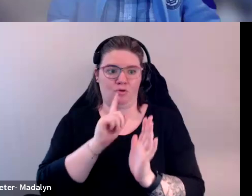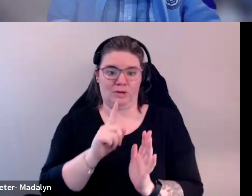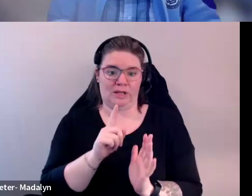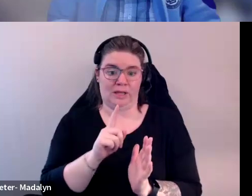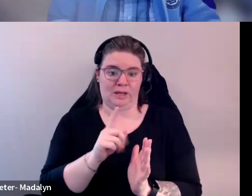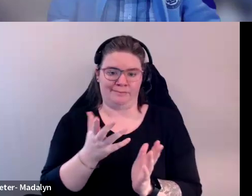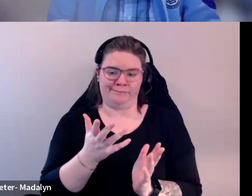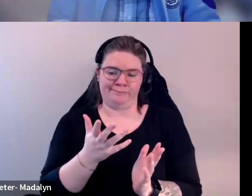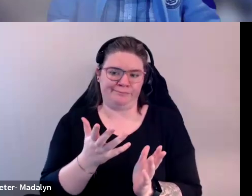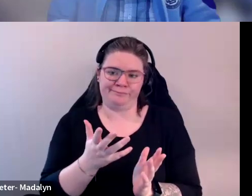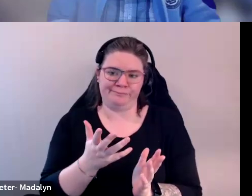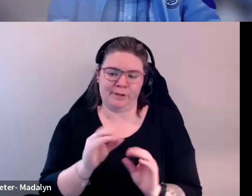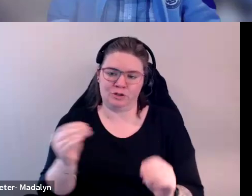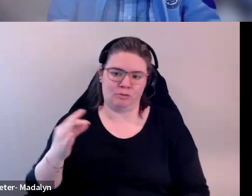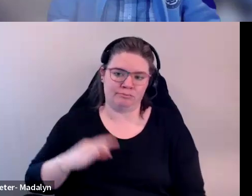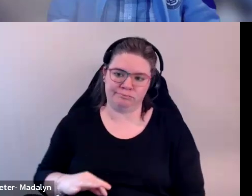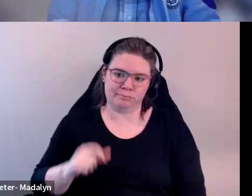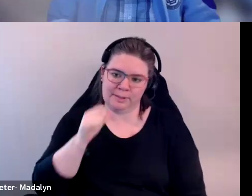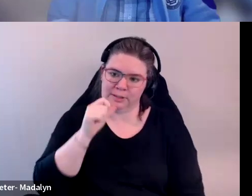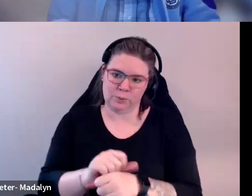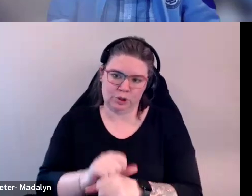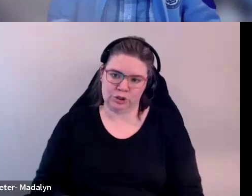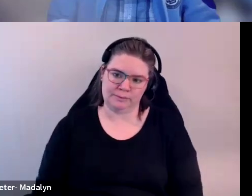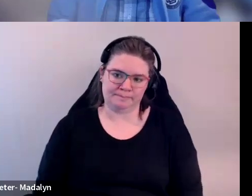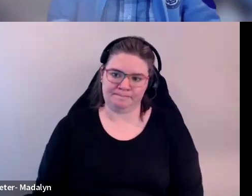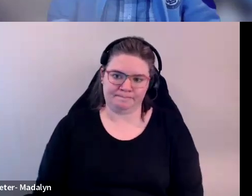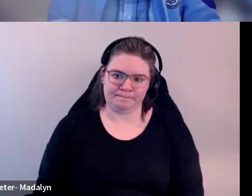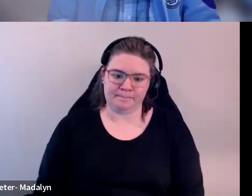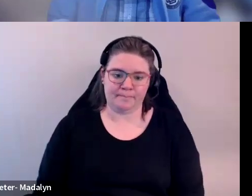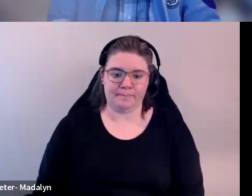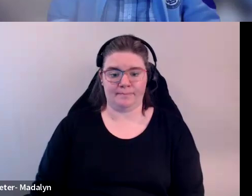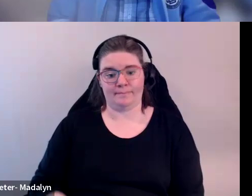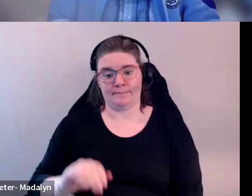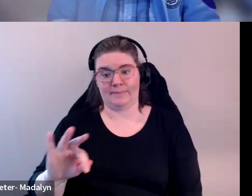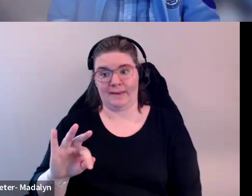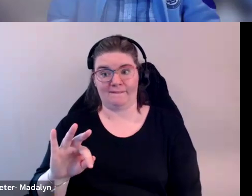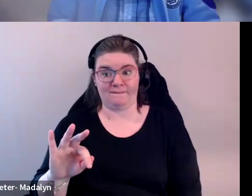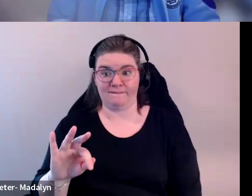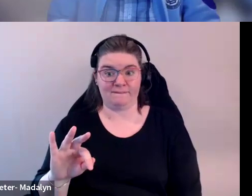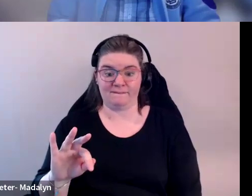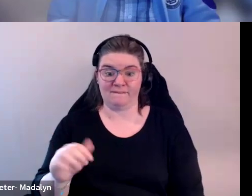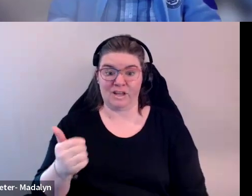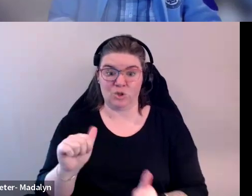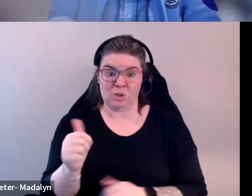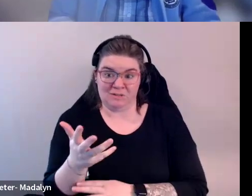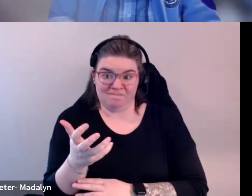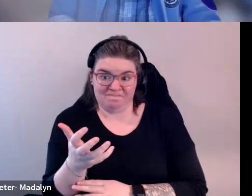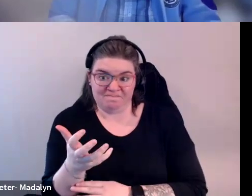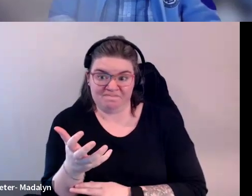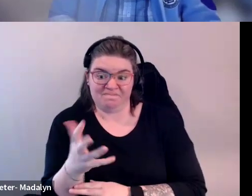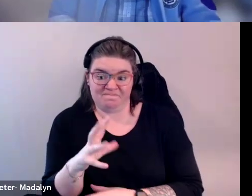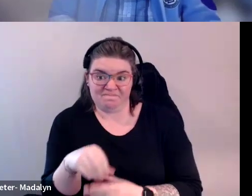Don Posh: useless pretty much as long as there's somebody needing to get their greasy fingers into the pot that doesn't actually work.